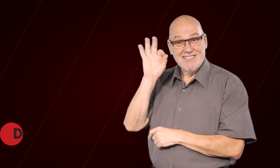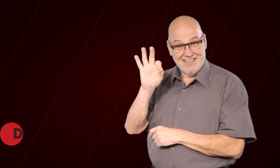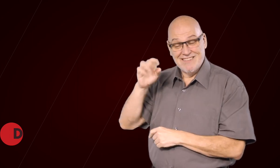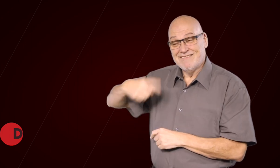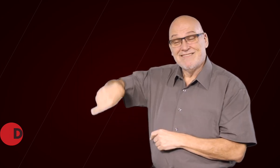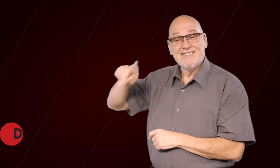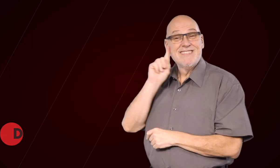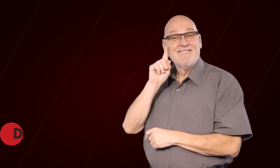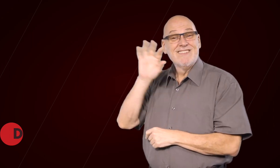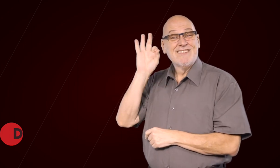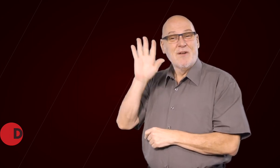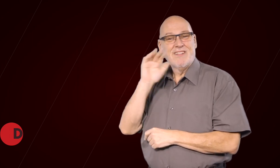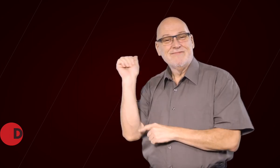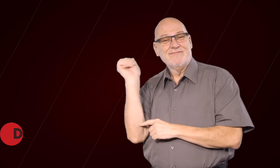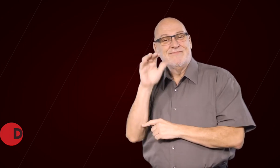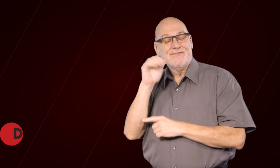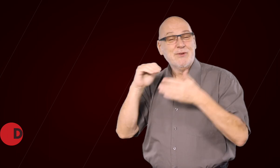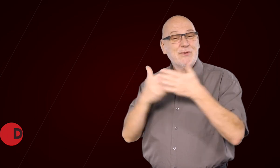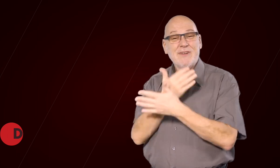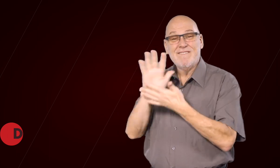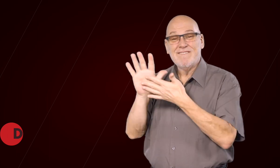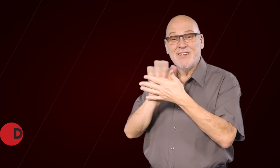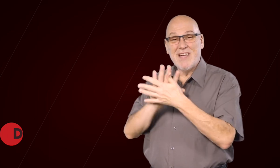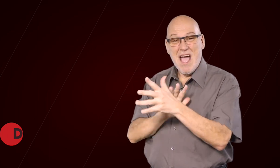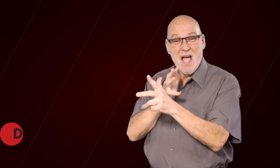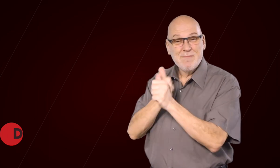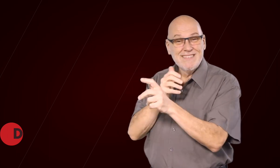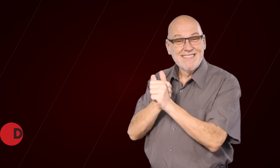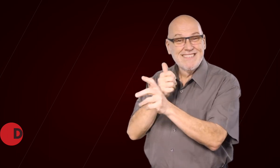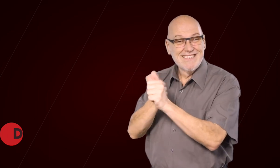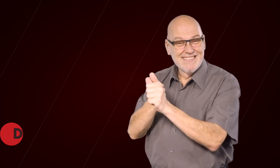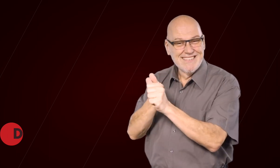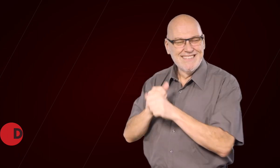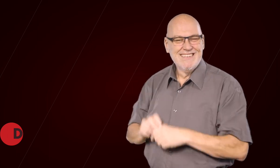DeafDots to get new video updates!